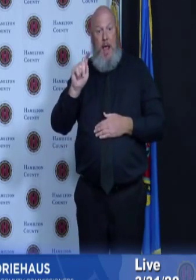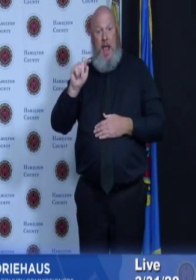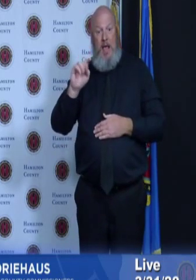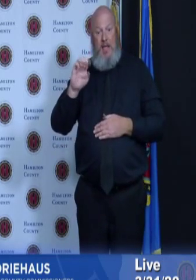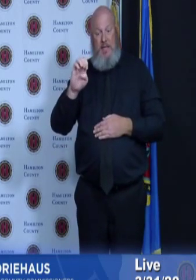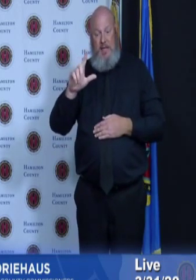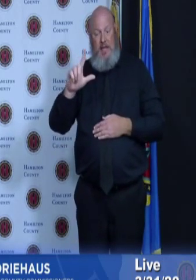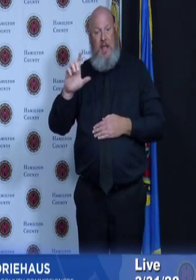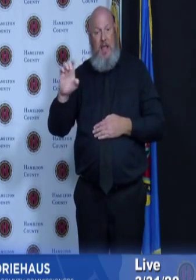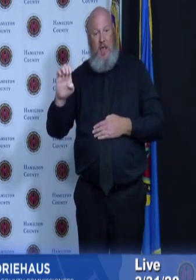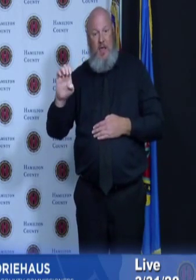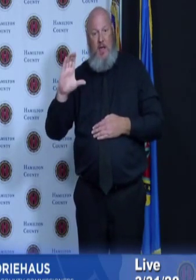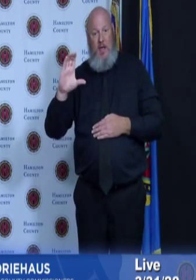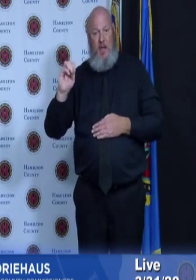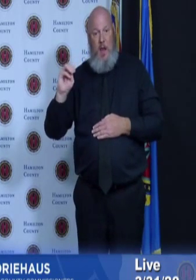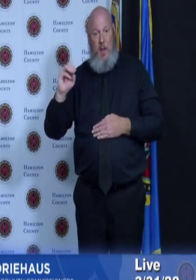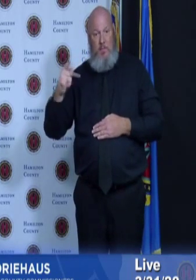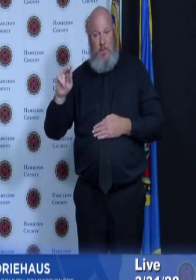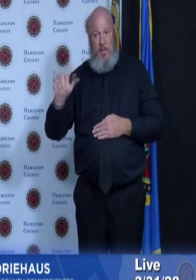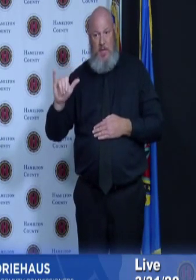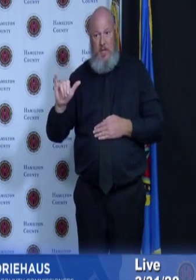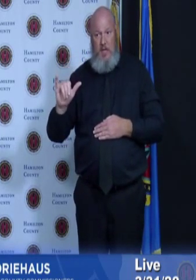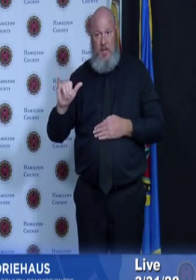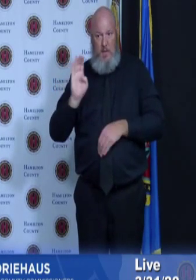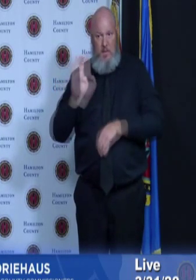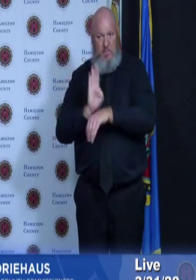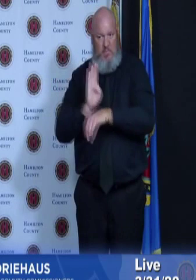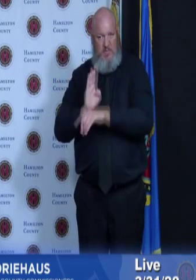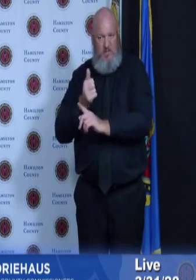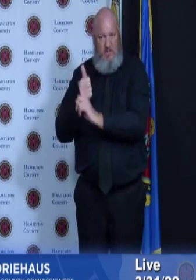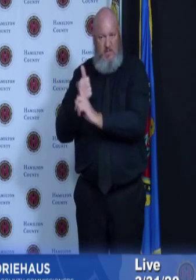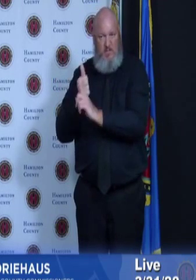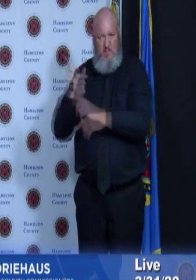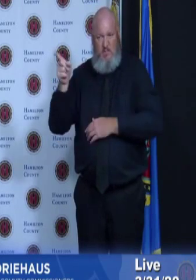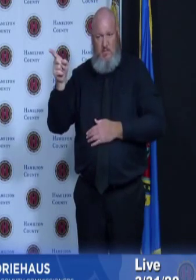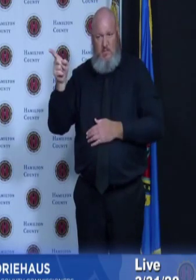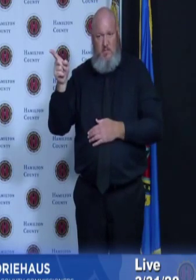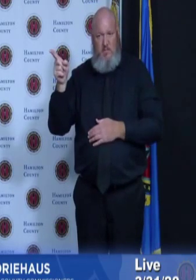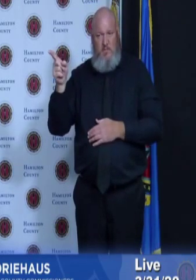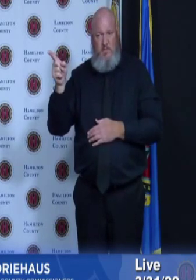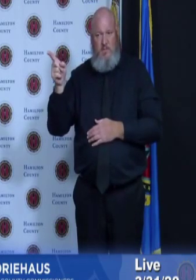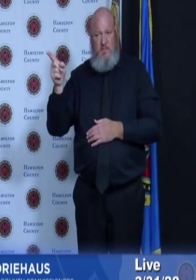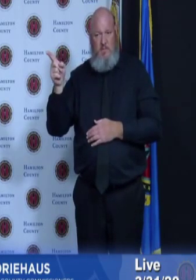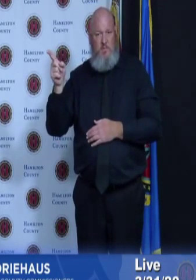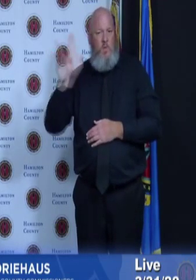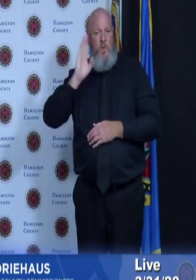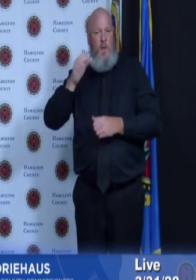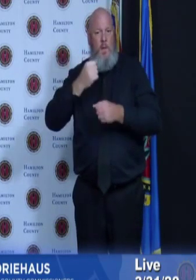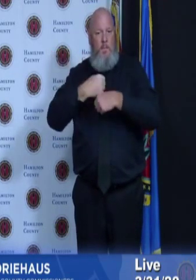that have stepped up and said how can I help and give me the formula or the